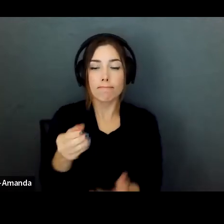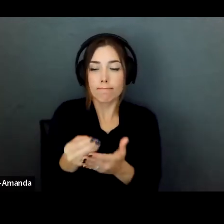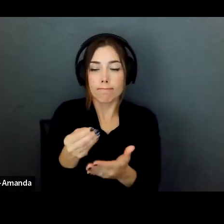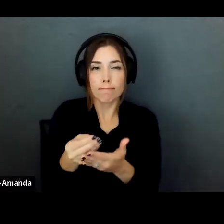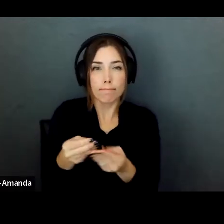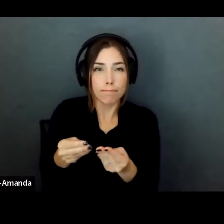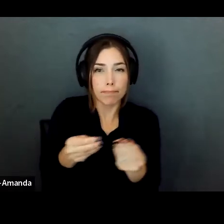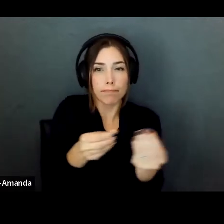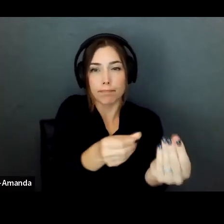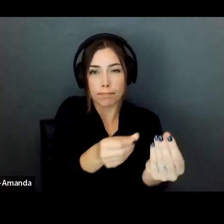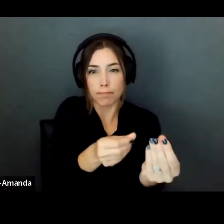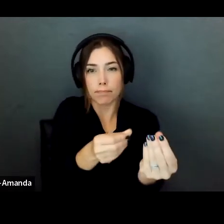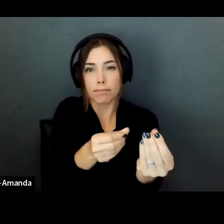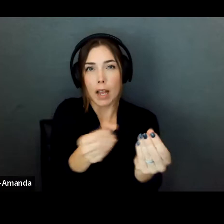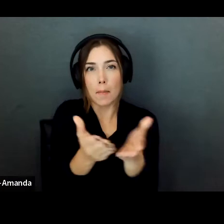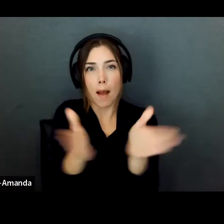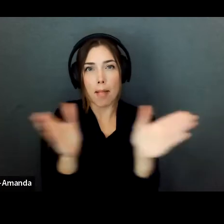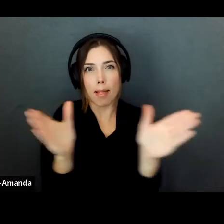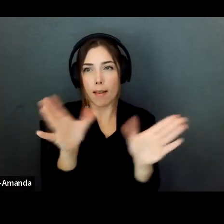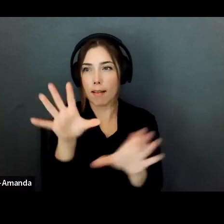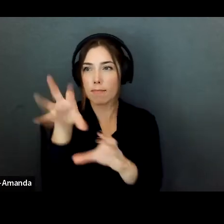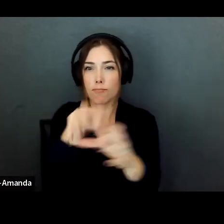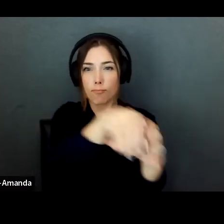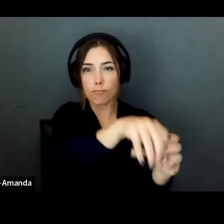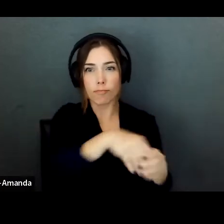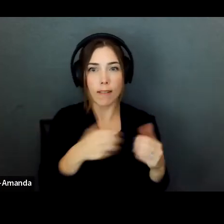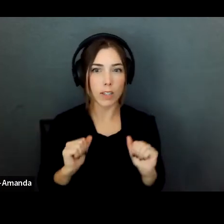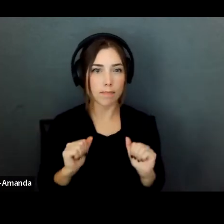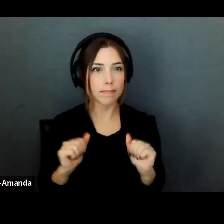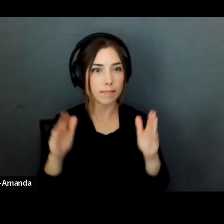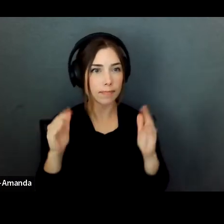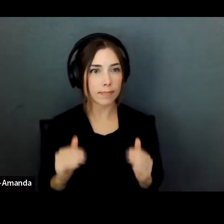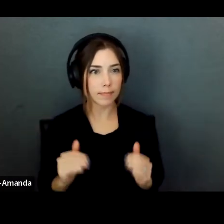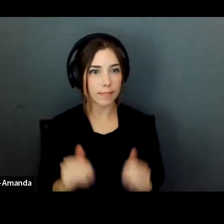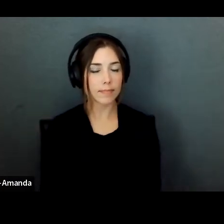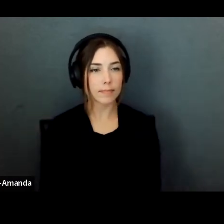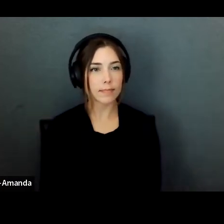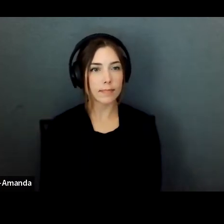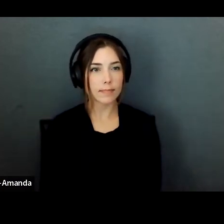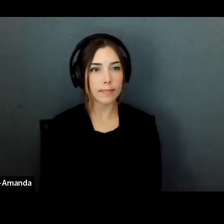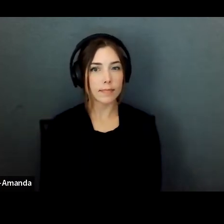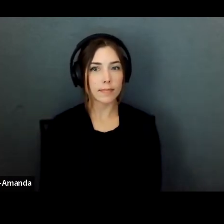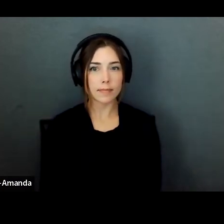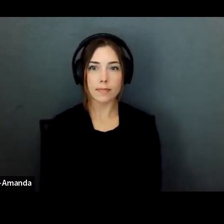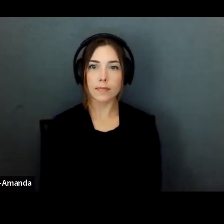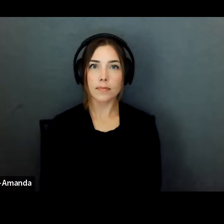So next slide, please. So what do we mean by public engagement?